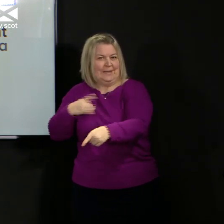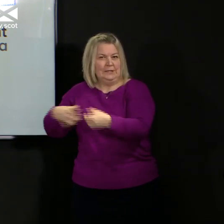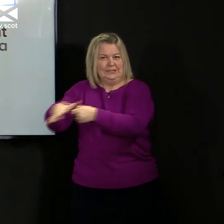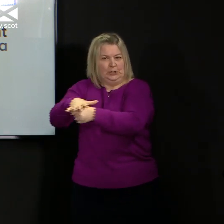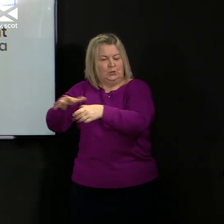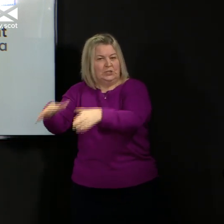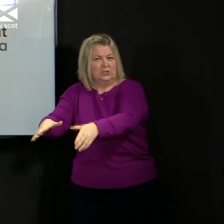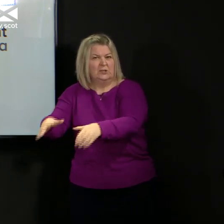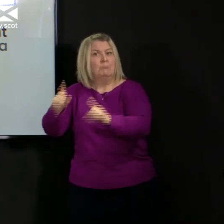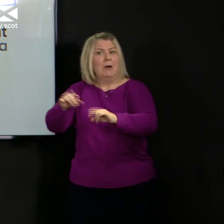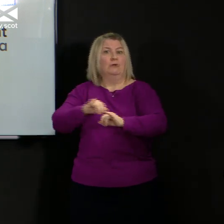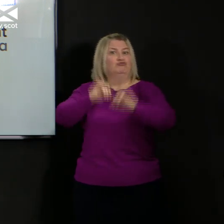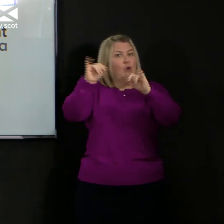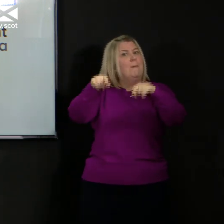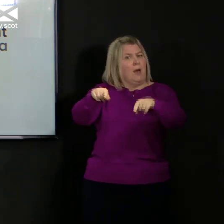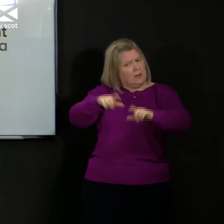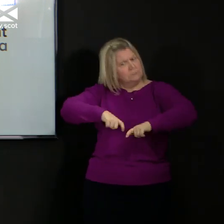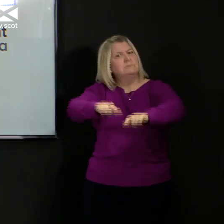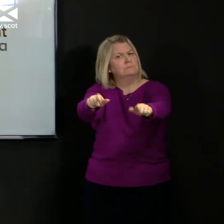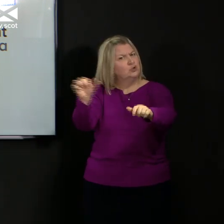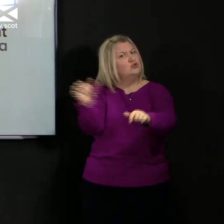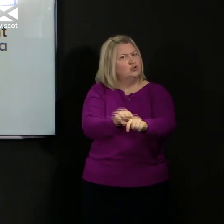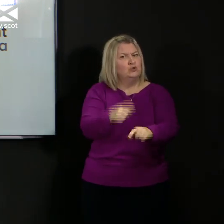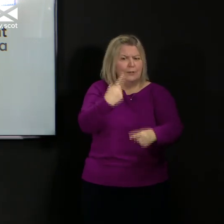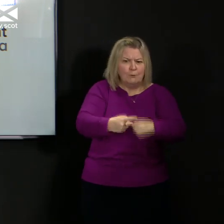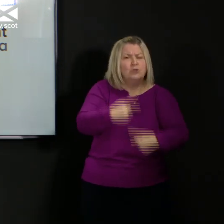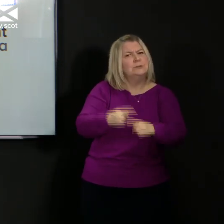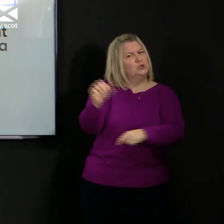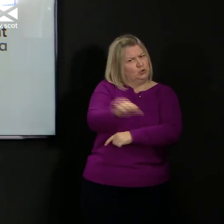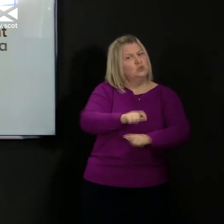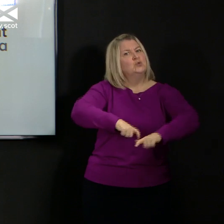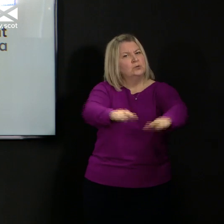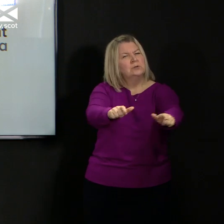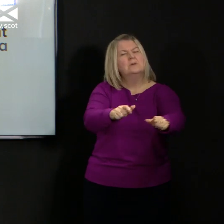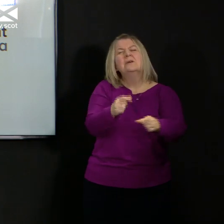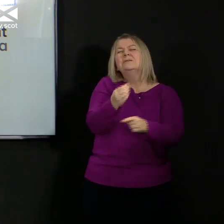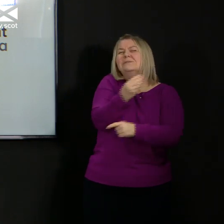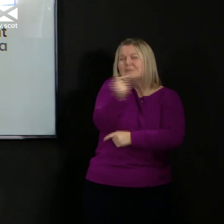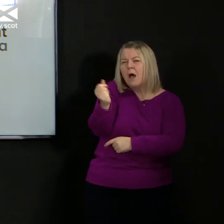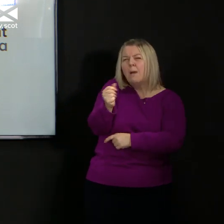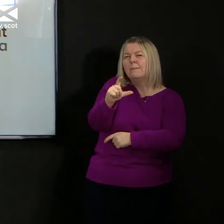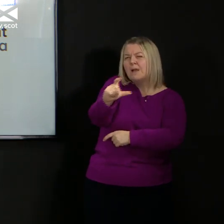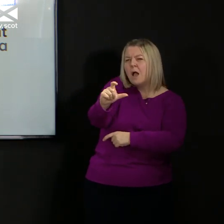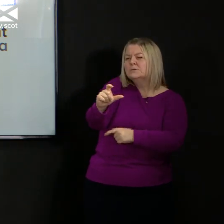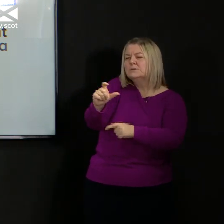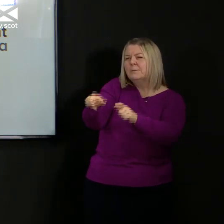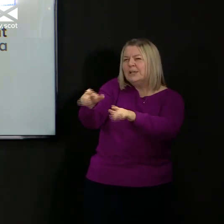setting. In terms of some cancer patients, the clinical judgement, the individual clinical